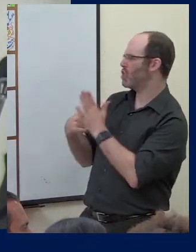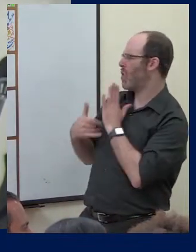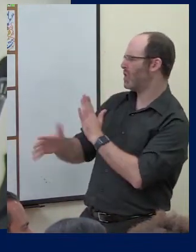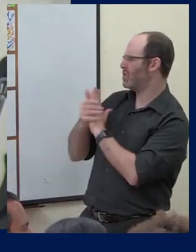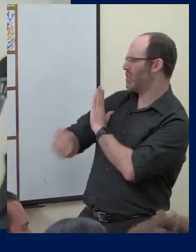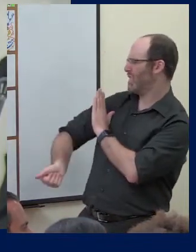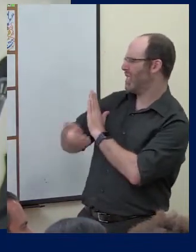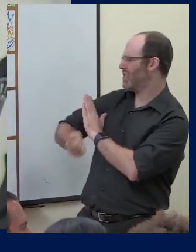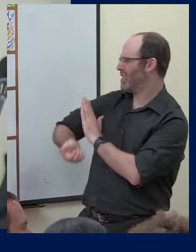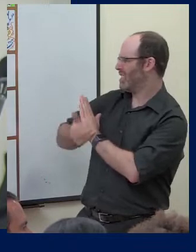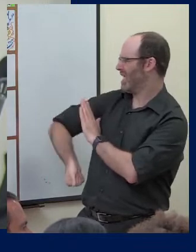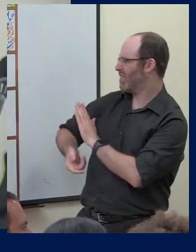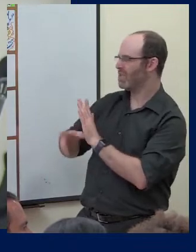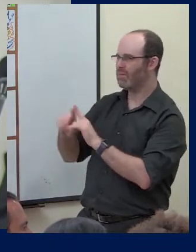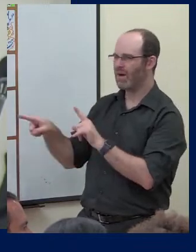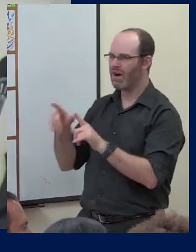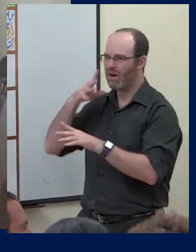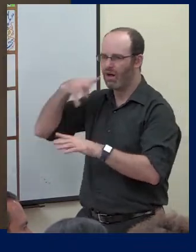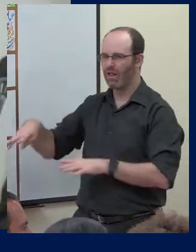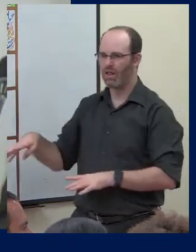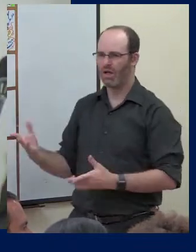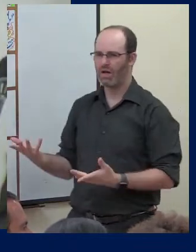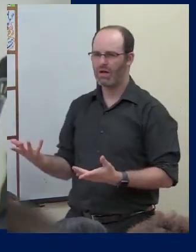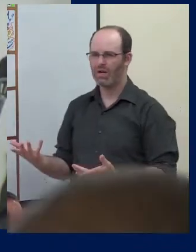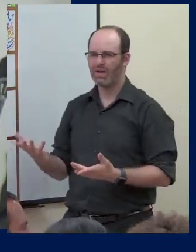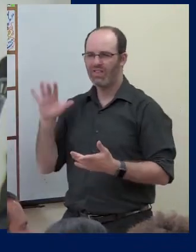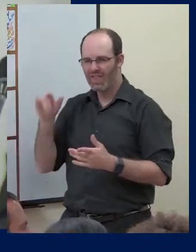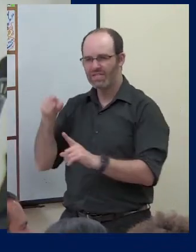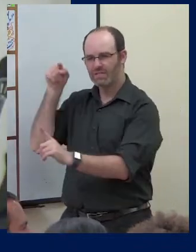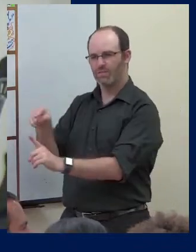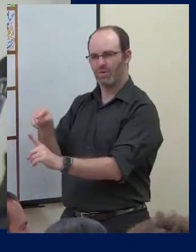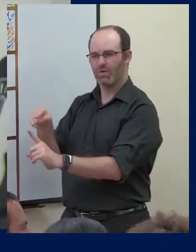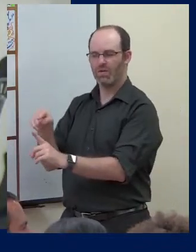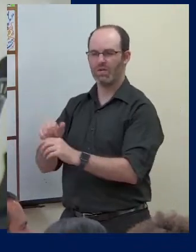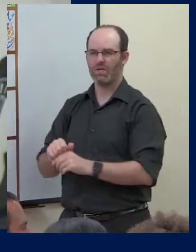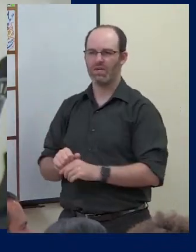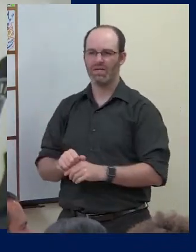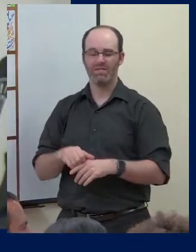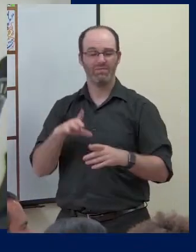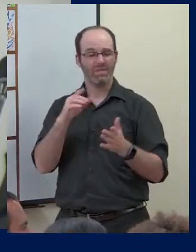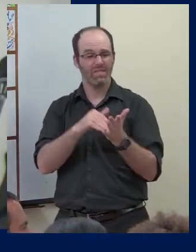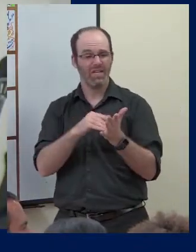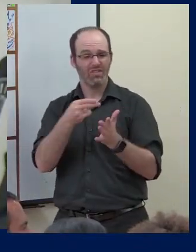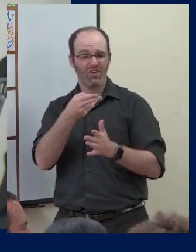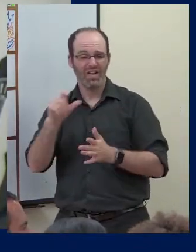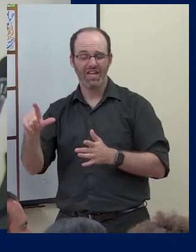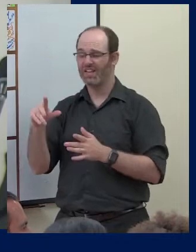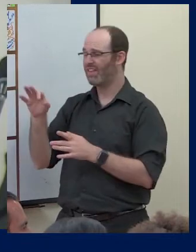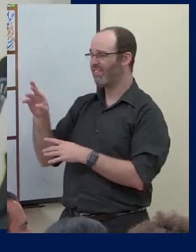That's what this is about.